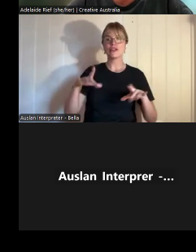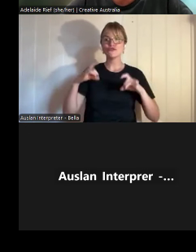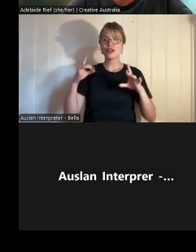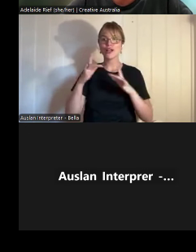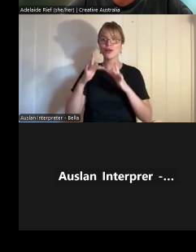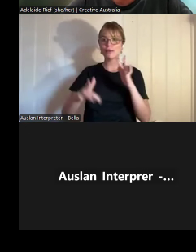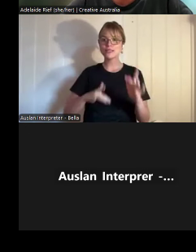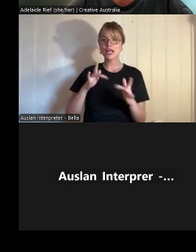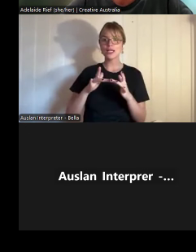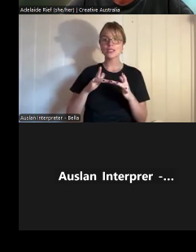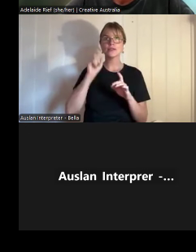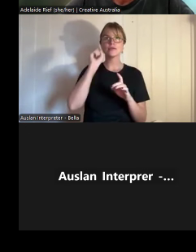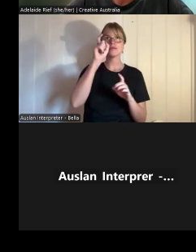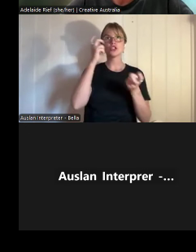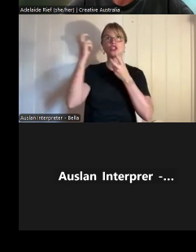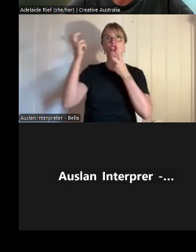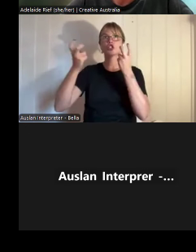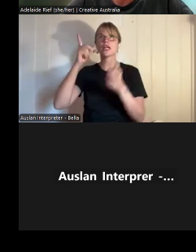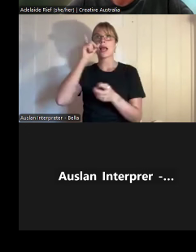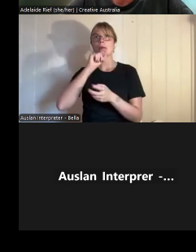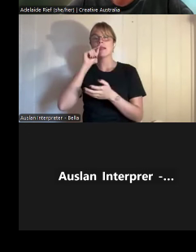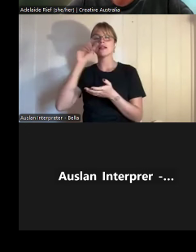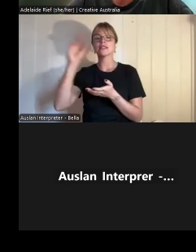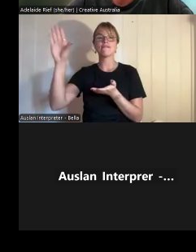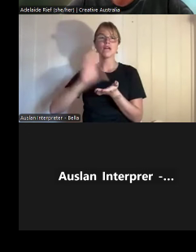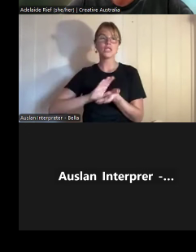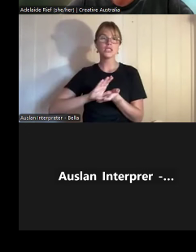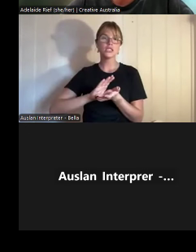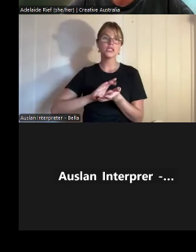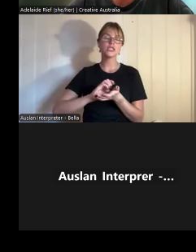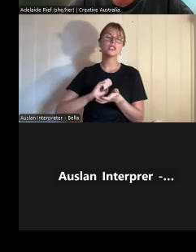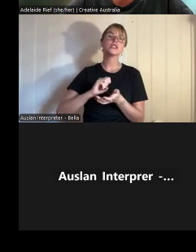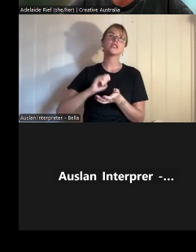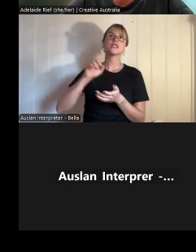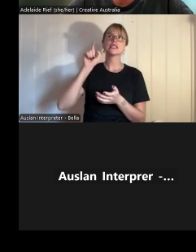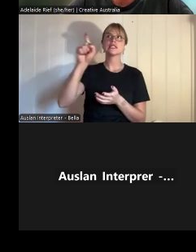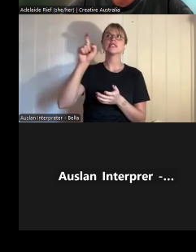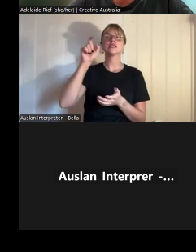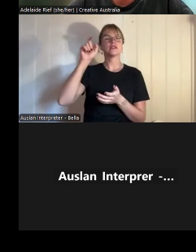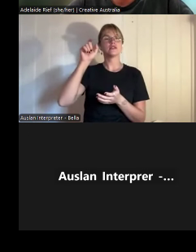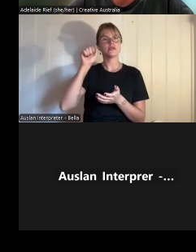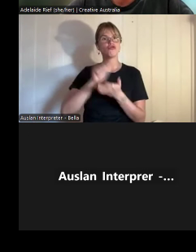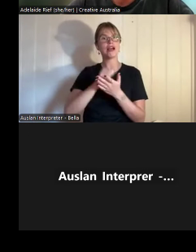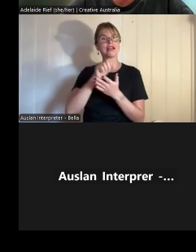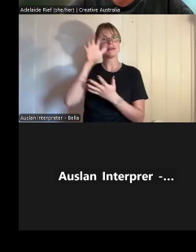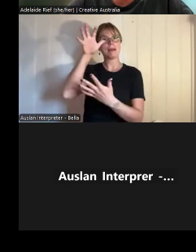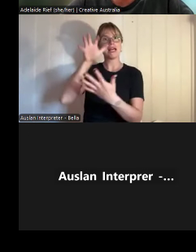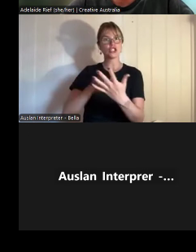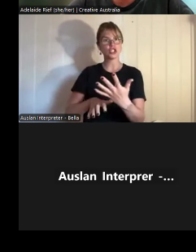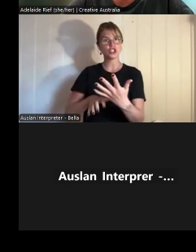capability fund. Navigate to the relevant page, so the capability fund for individuals or the fund